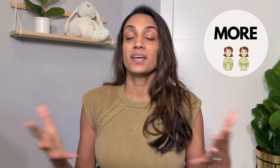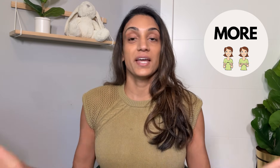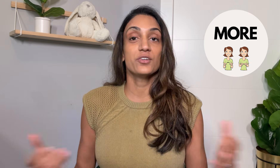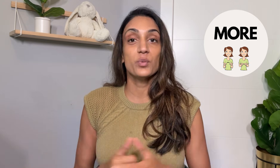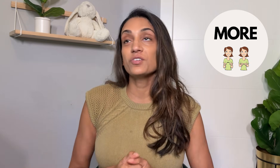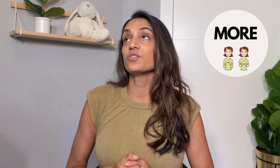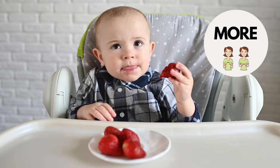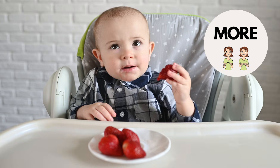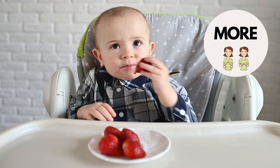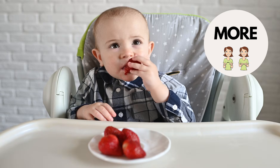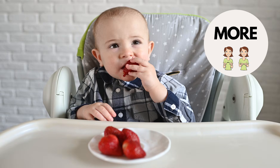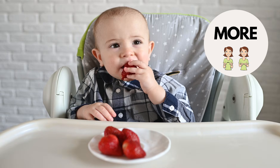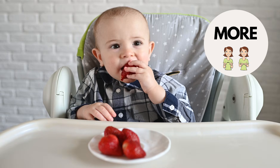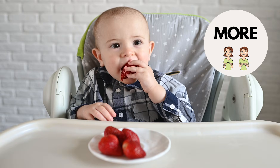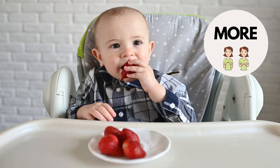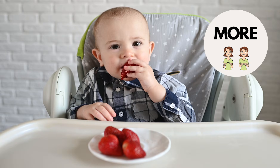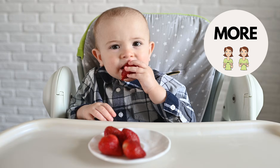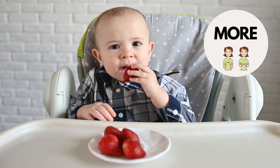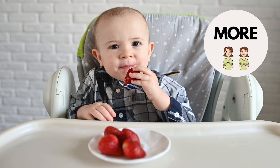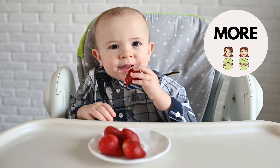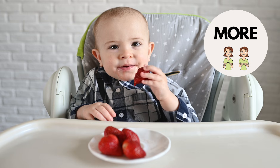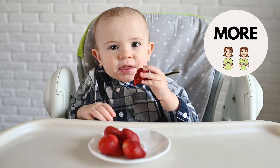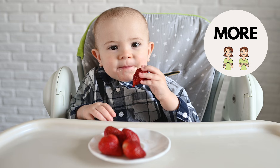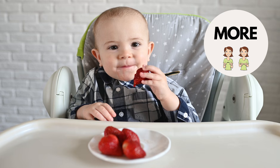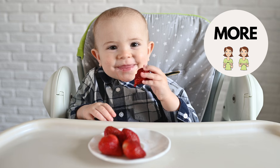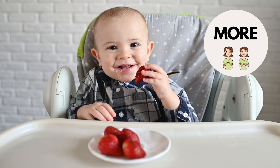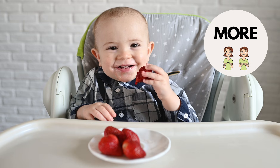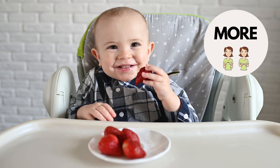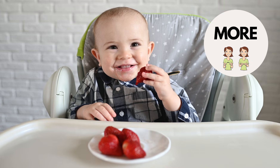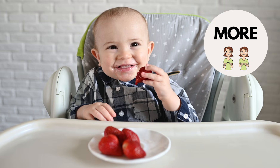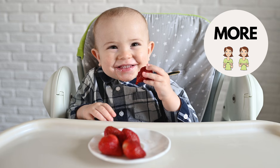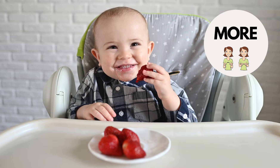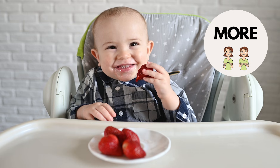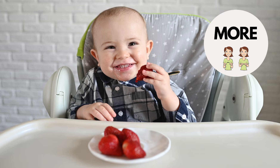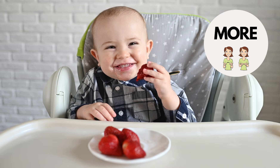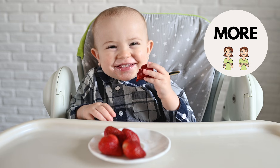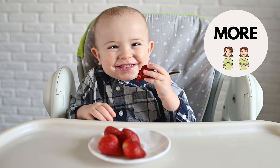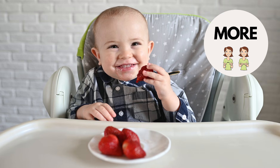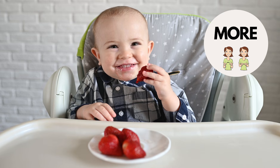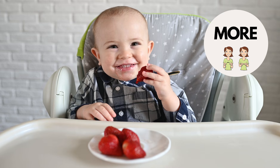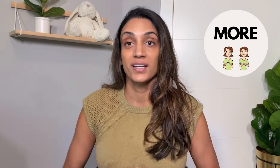And here's when to use it. During meals, when they're leaning in or showing that they want more, sign more. Then add more food to their tray.